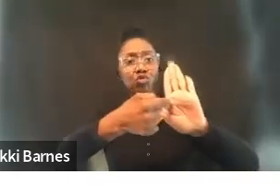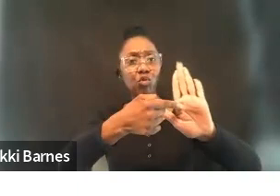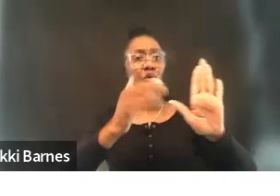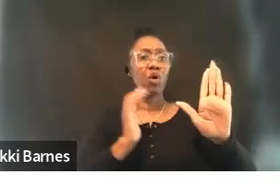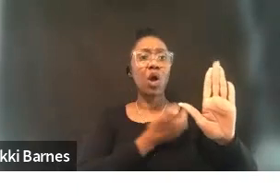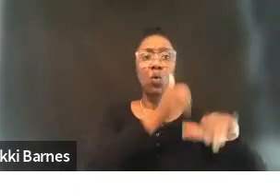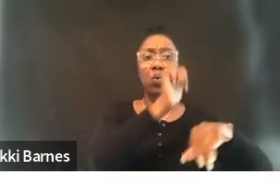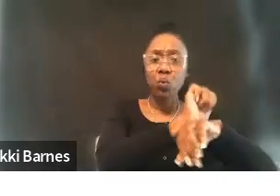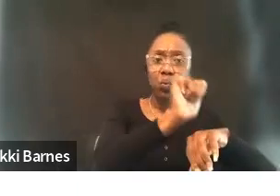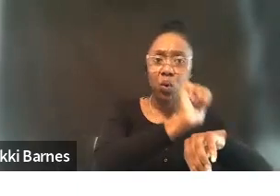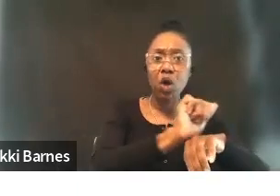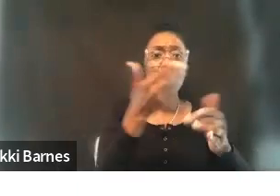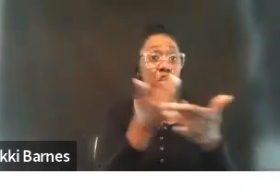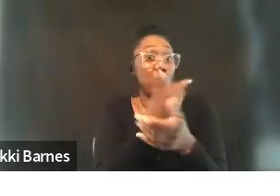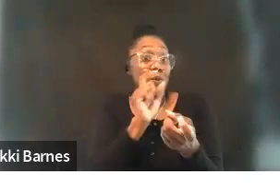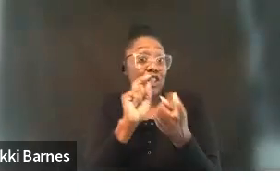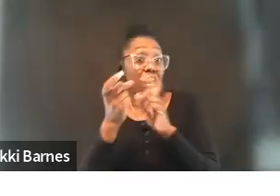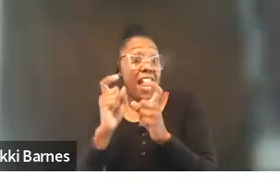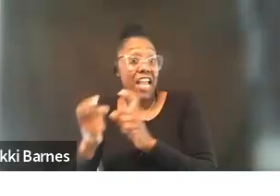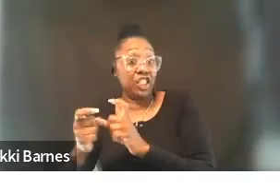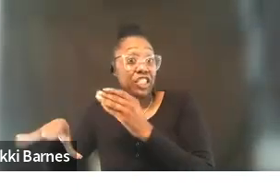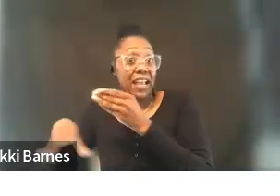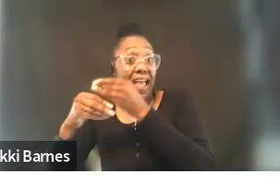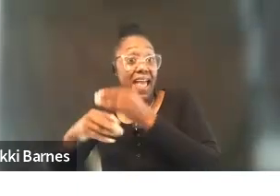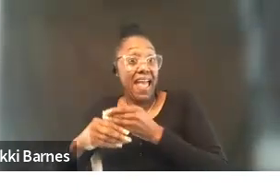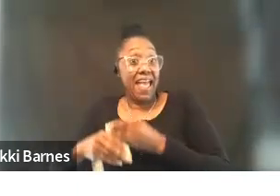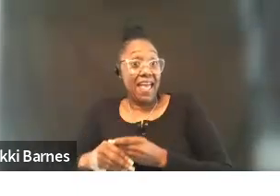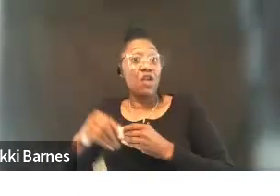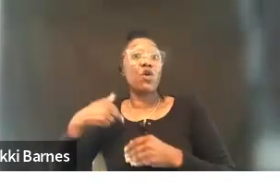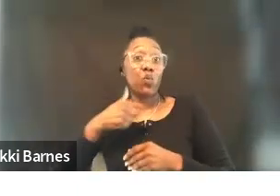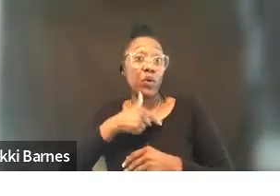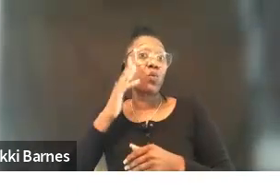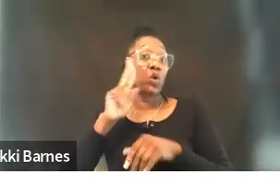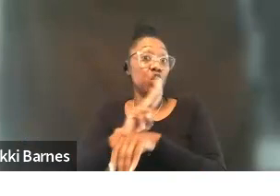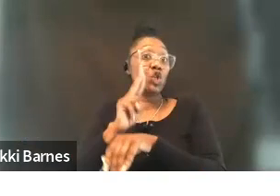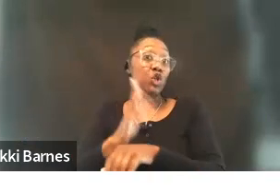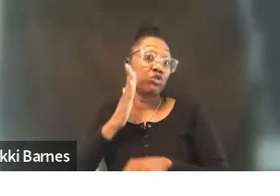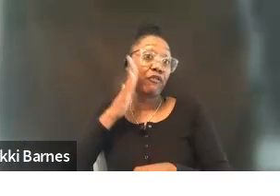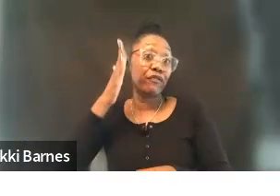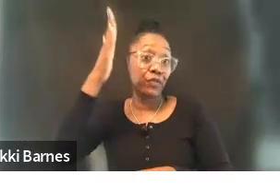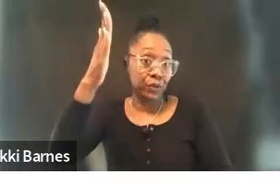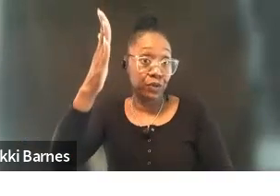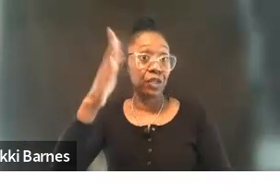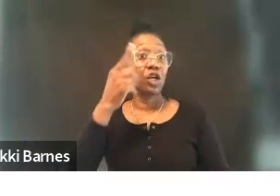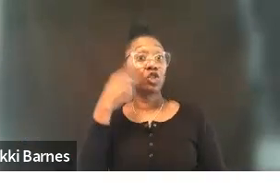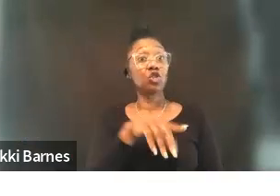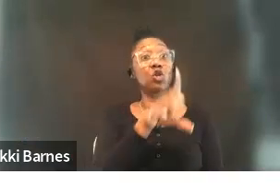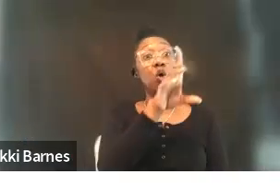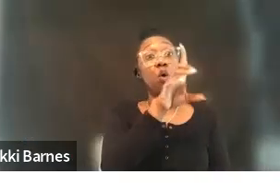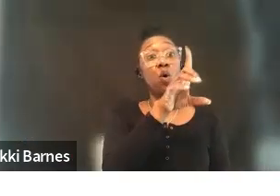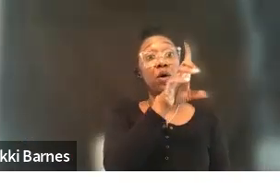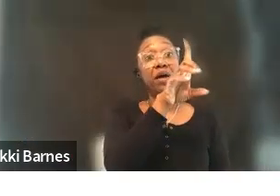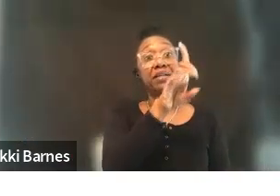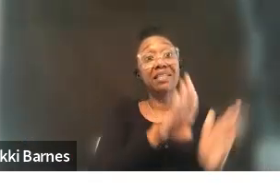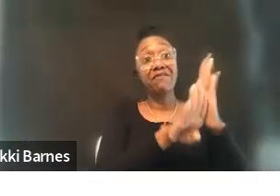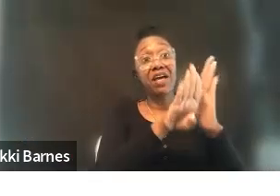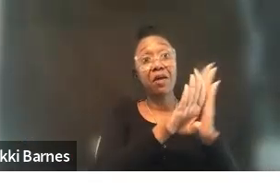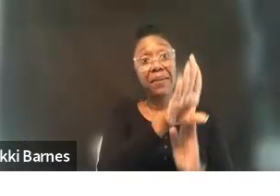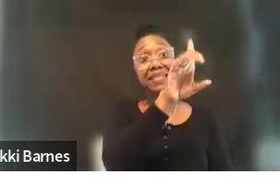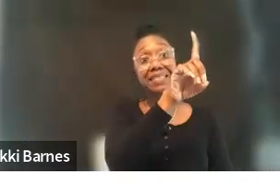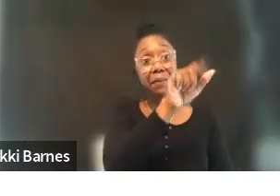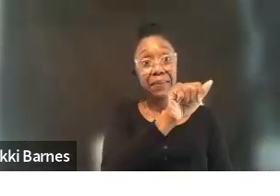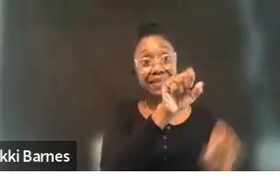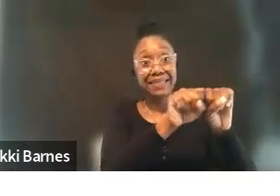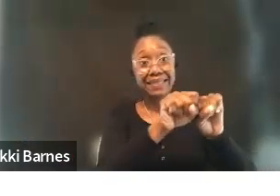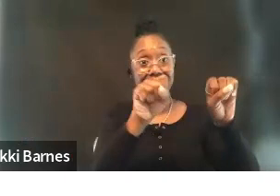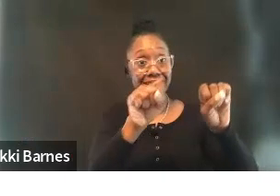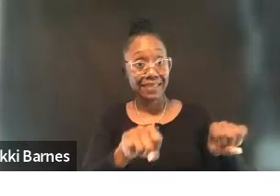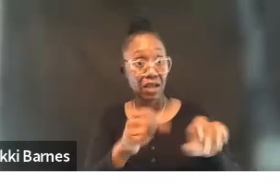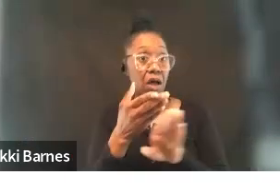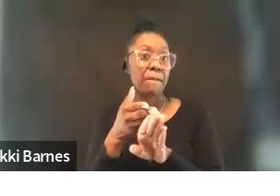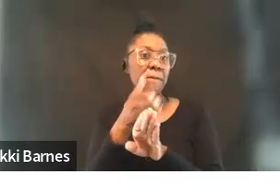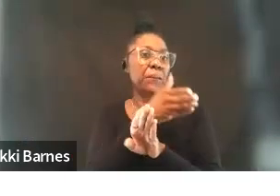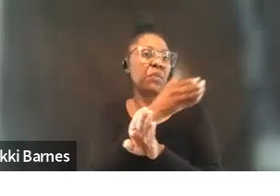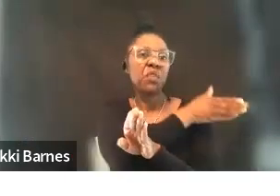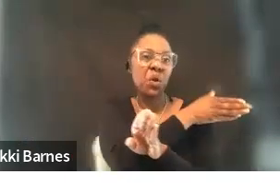Changes that hopefully we will take moving forward. So in the developmental disability system, over time, prior to, the pandemic.